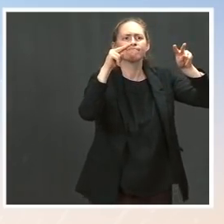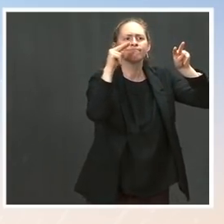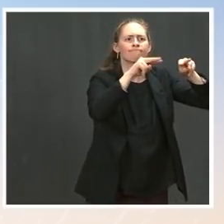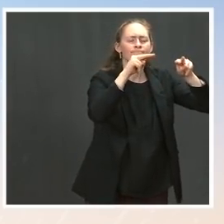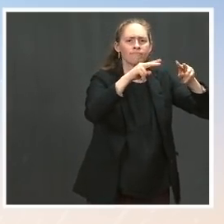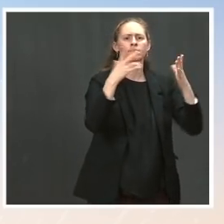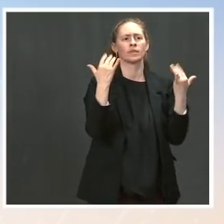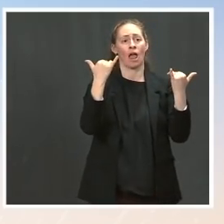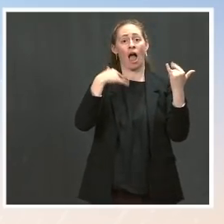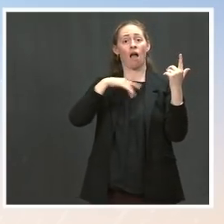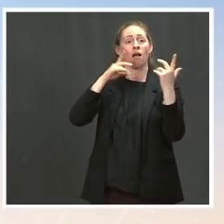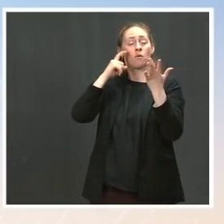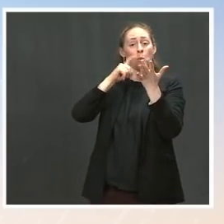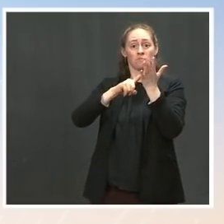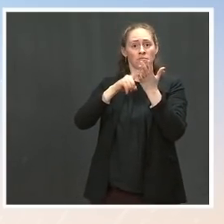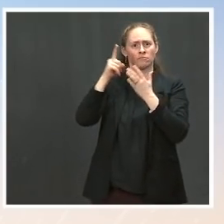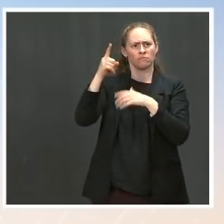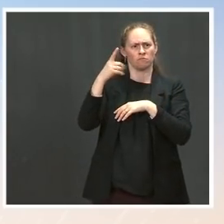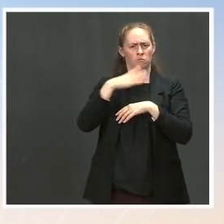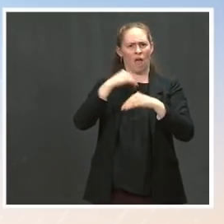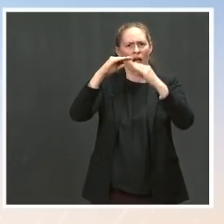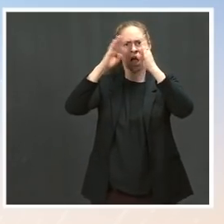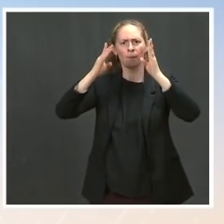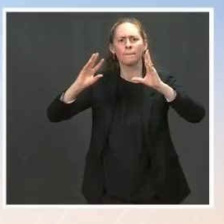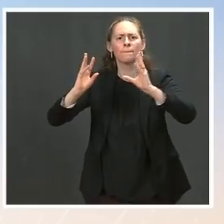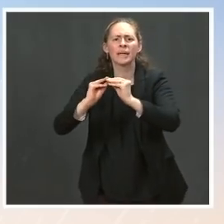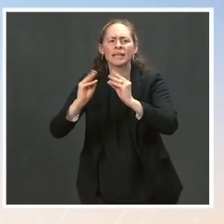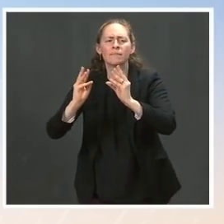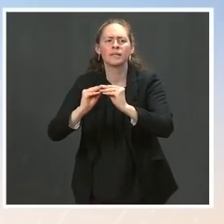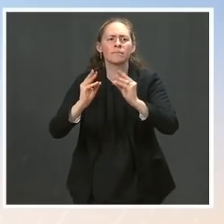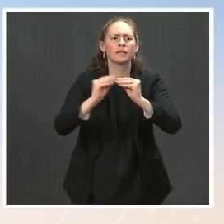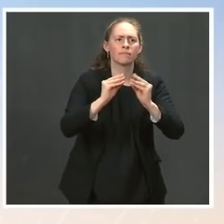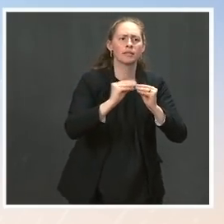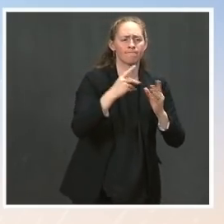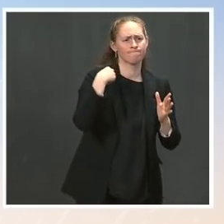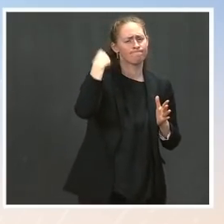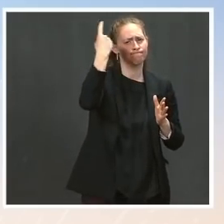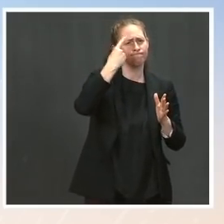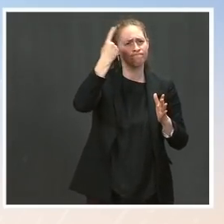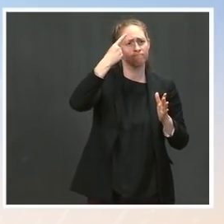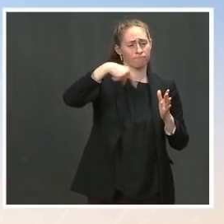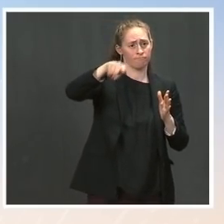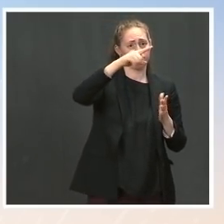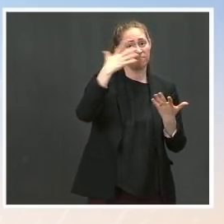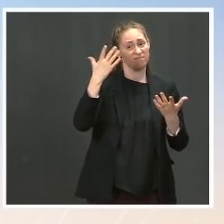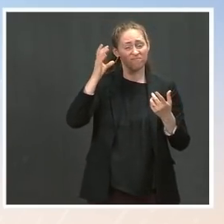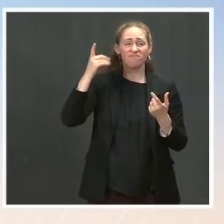Samsung may be forced to make the decision on its new U.S. factory sooner